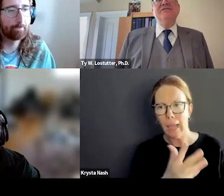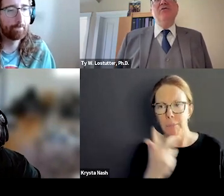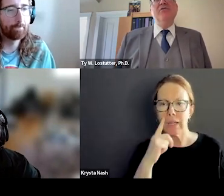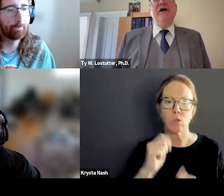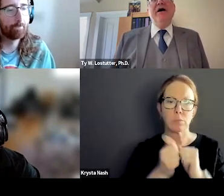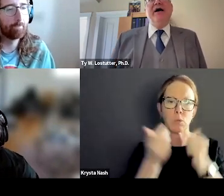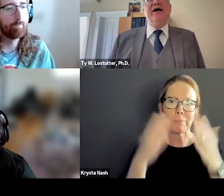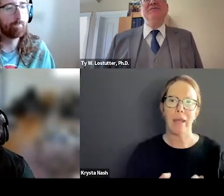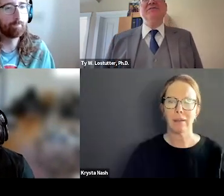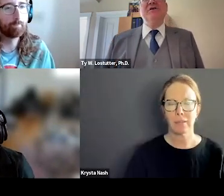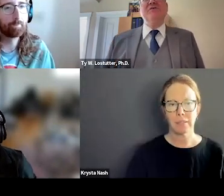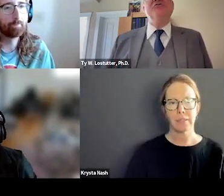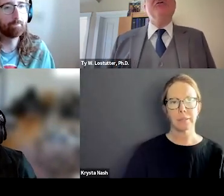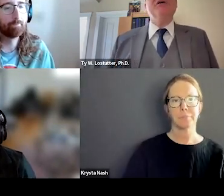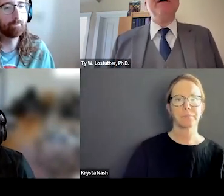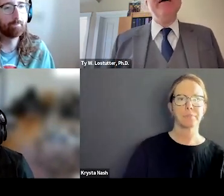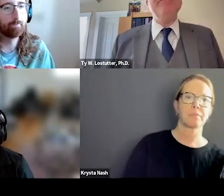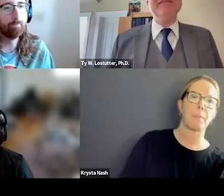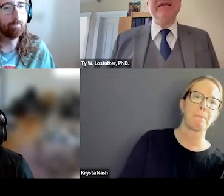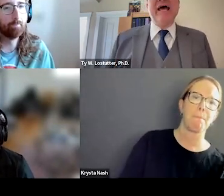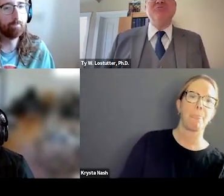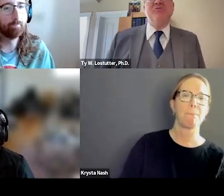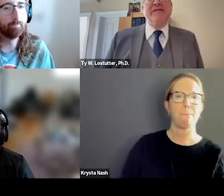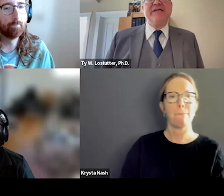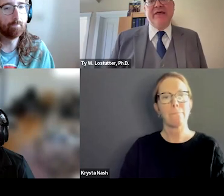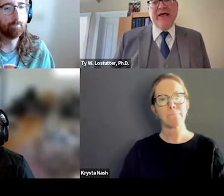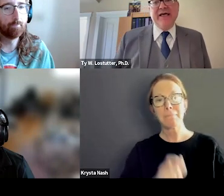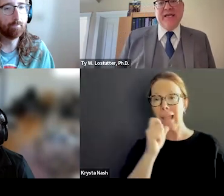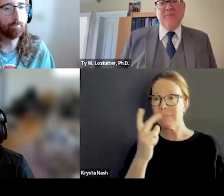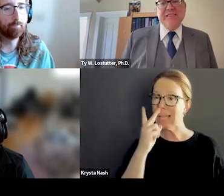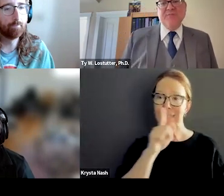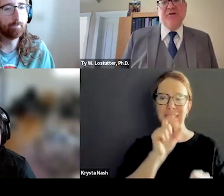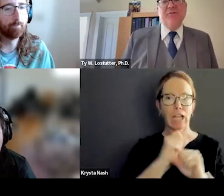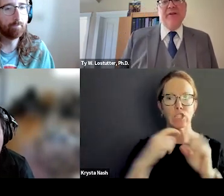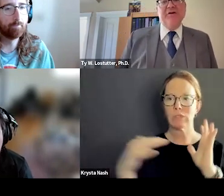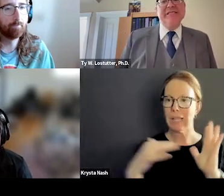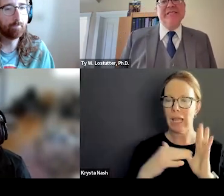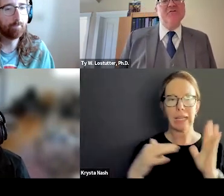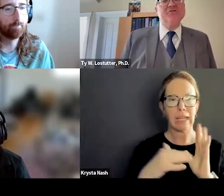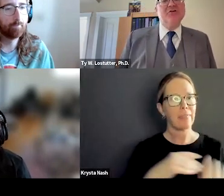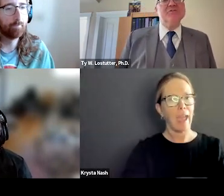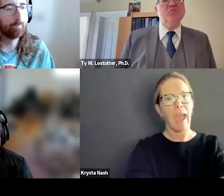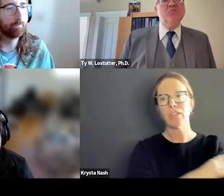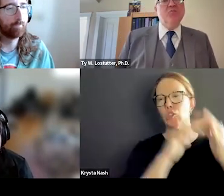So, social norms, I have not seen an actual study that has randomized people to compare to see if social norms